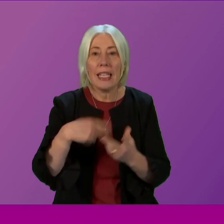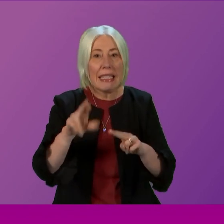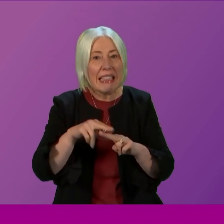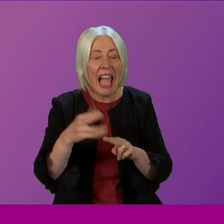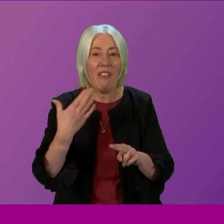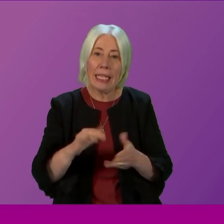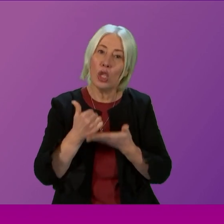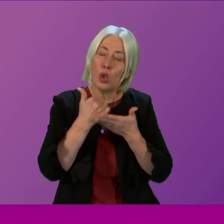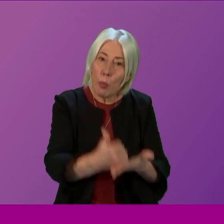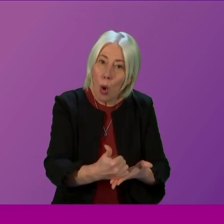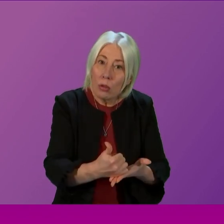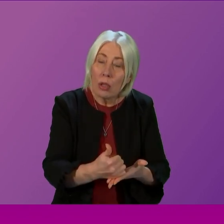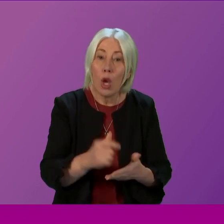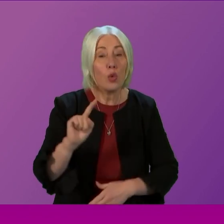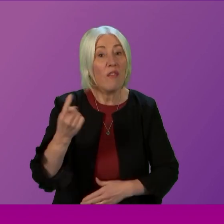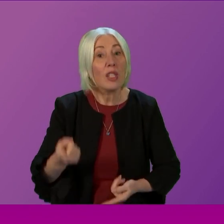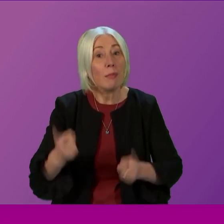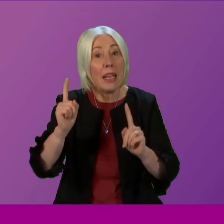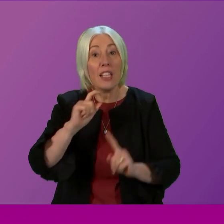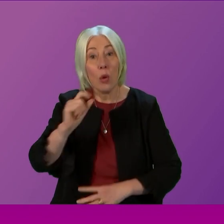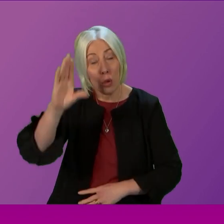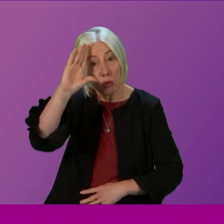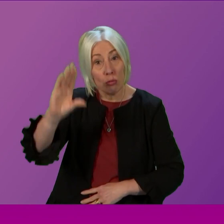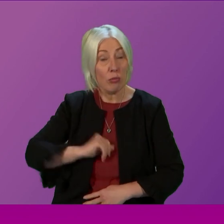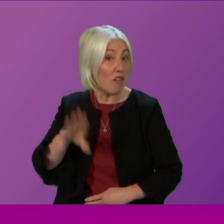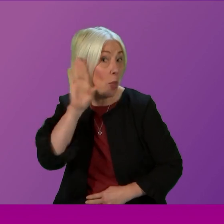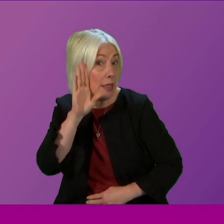Will the First Minister tell us—if she is listening to the questions—how many teachers